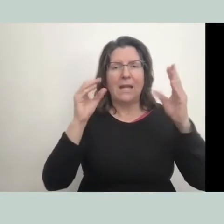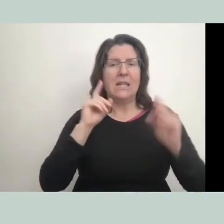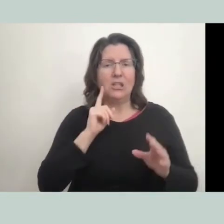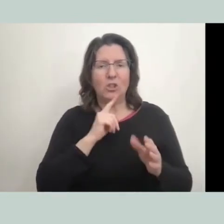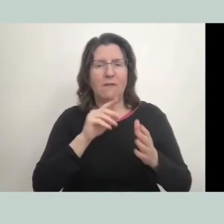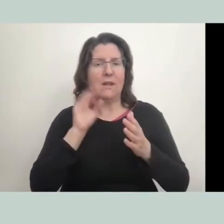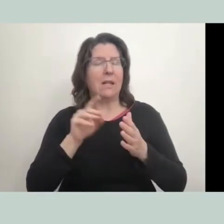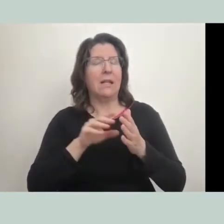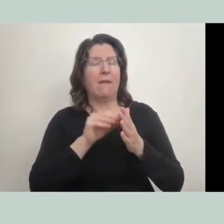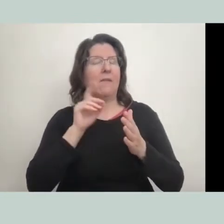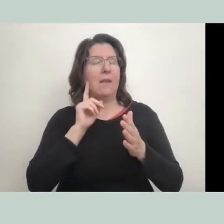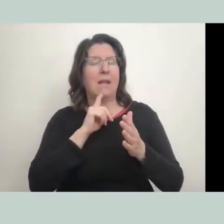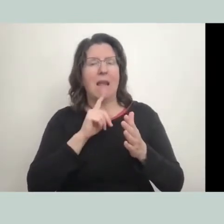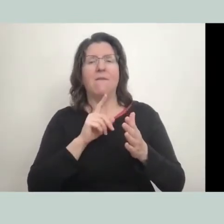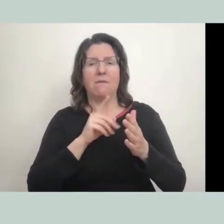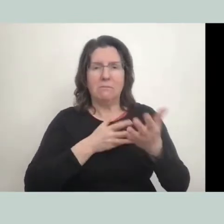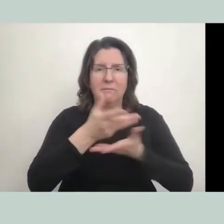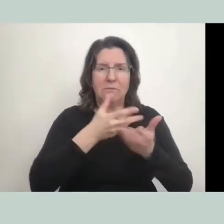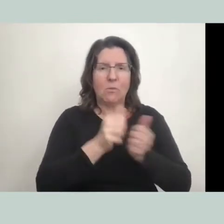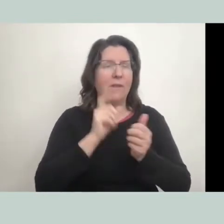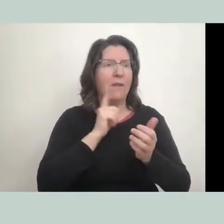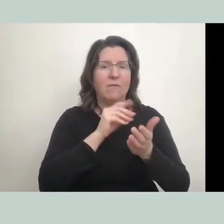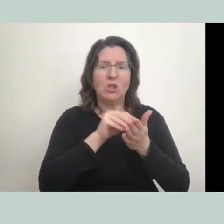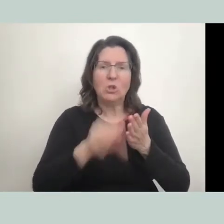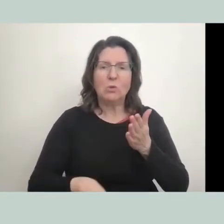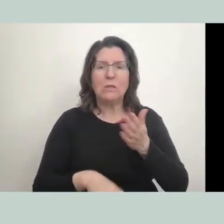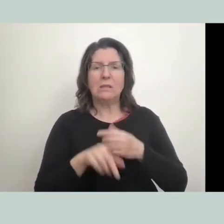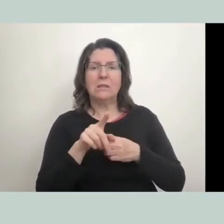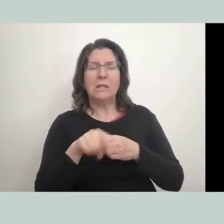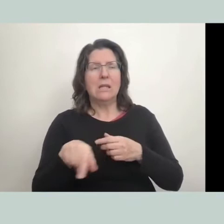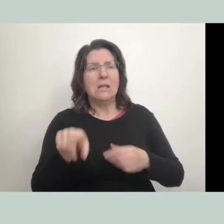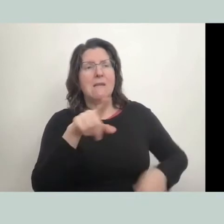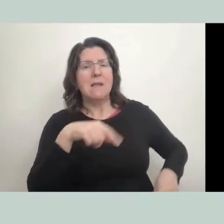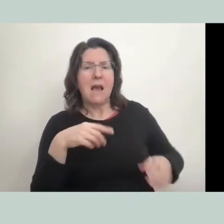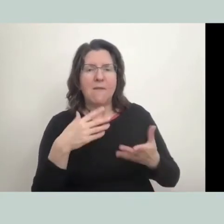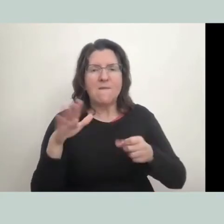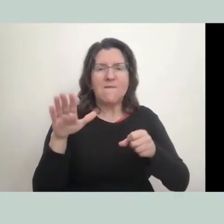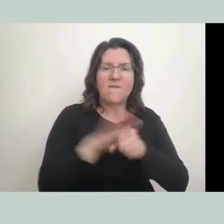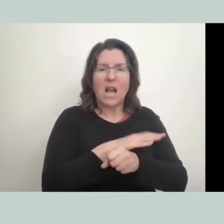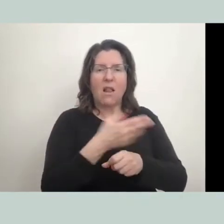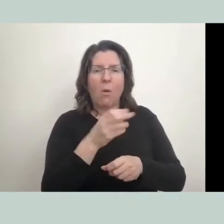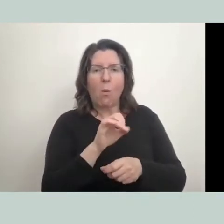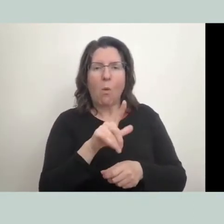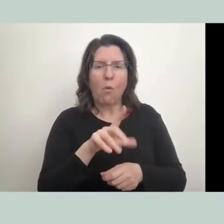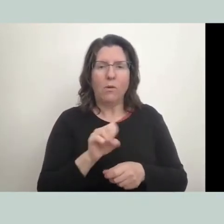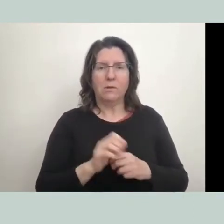As teachers of the deaf, we're looking for any strategy to fill the holes.